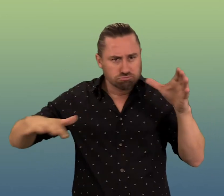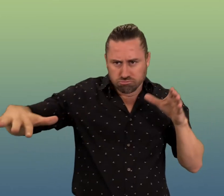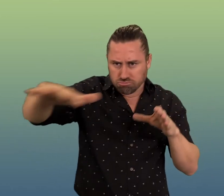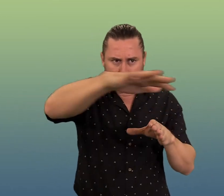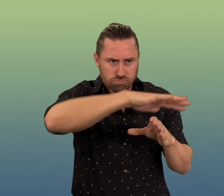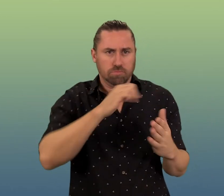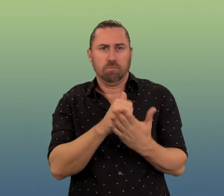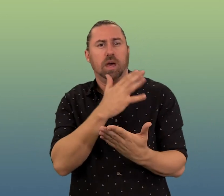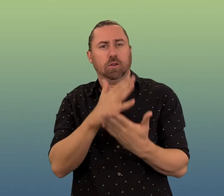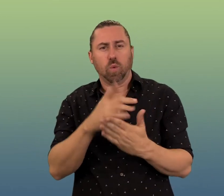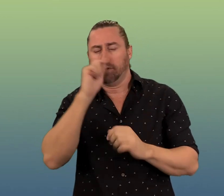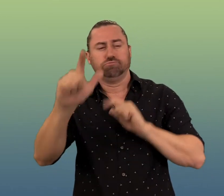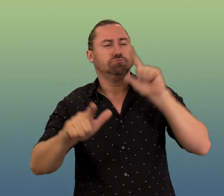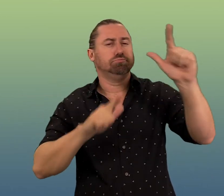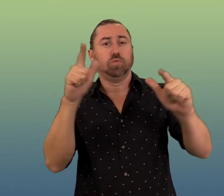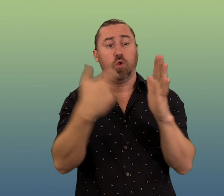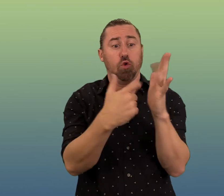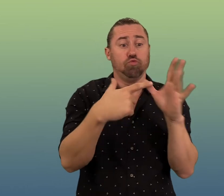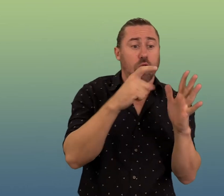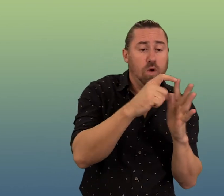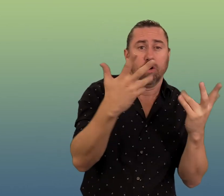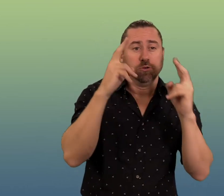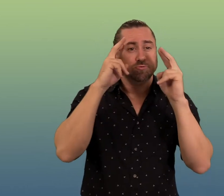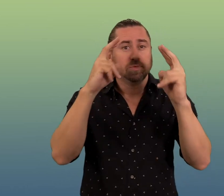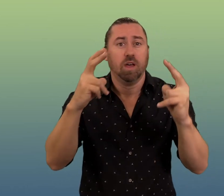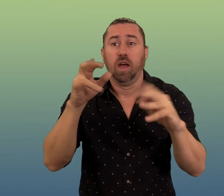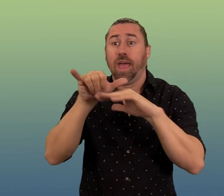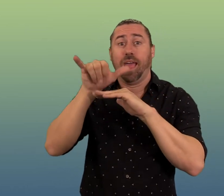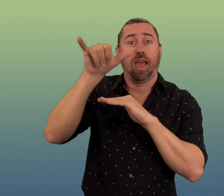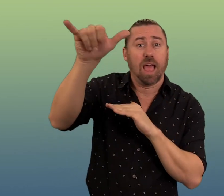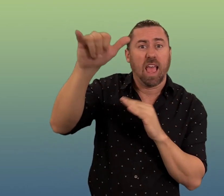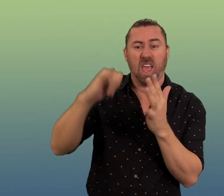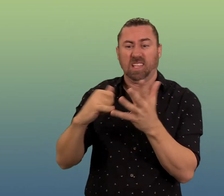to achieve sustainable transport solutions for road, rail, air and sea.